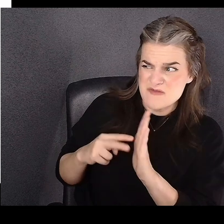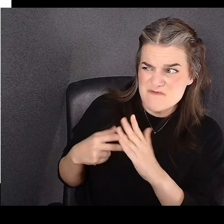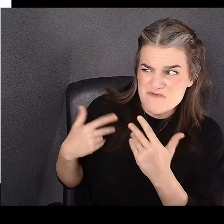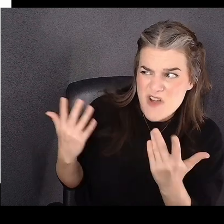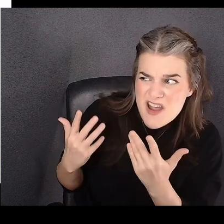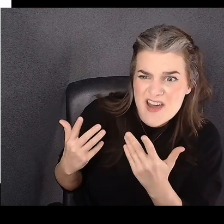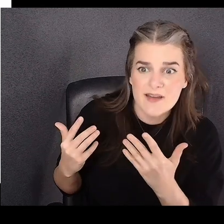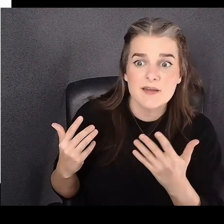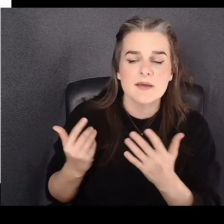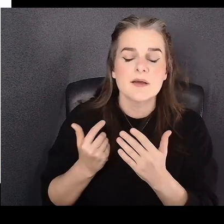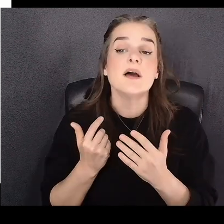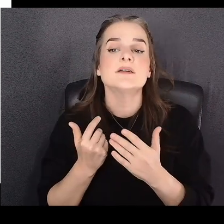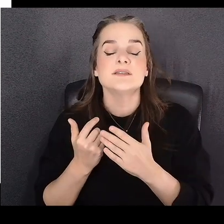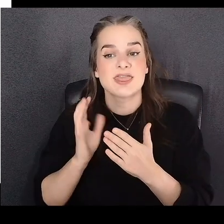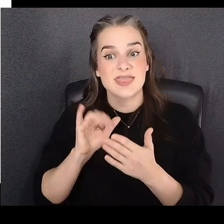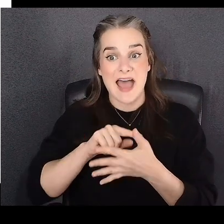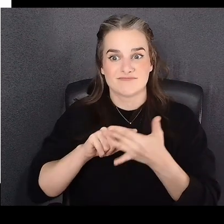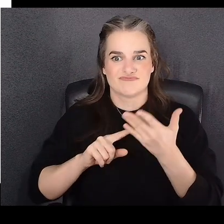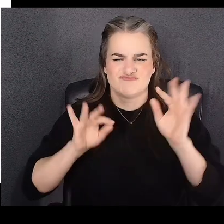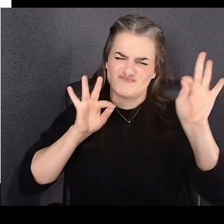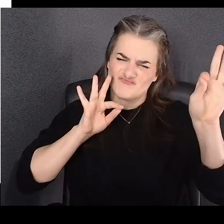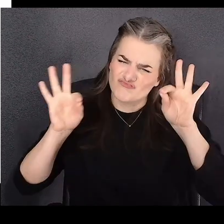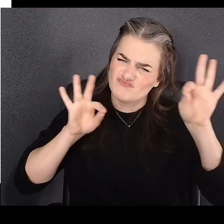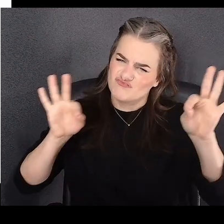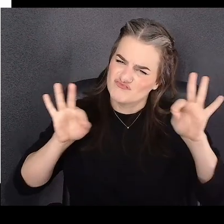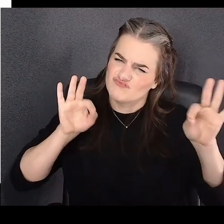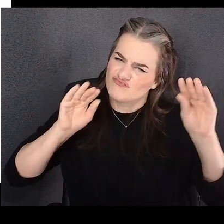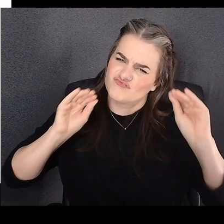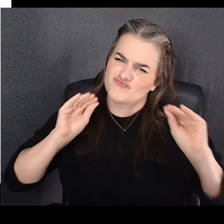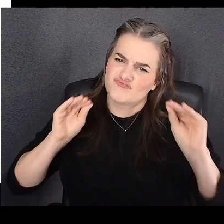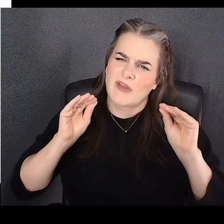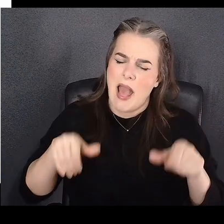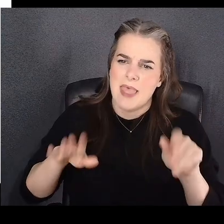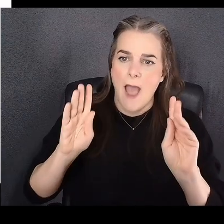that allow folks to engage in technology